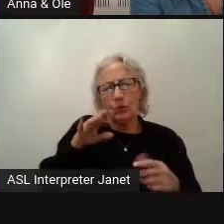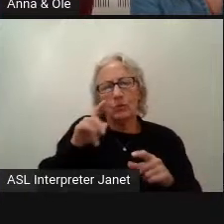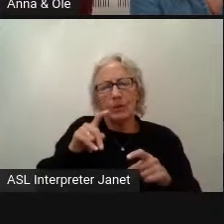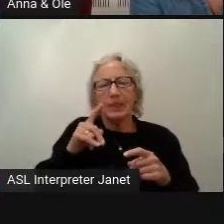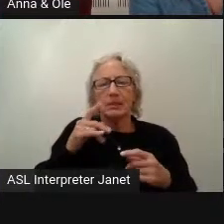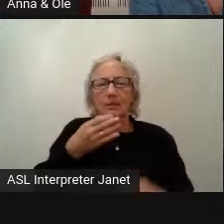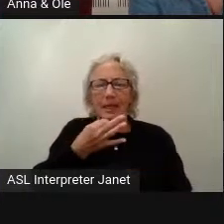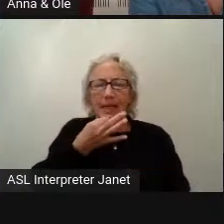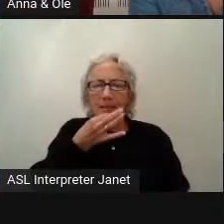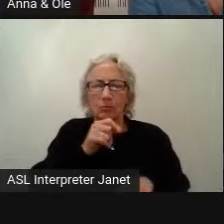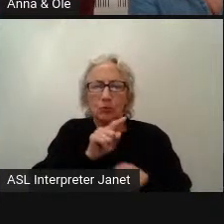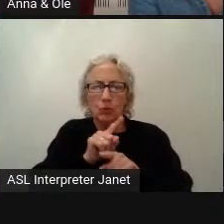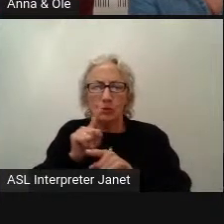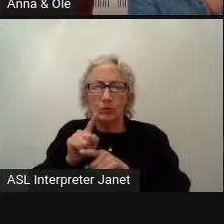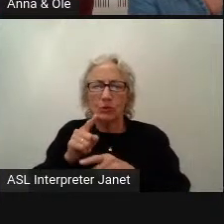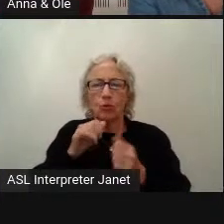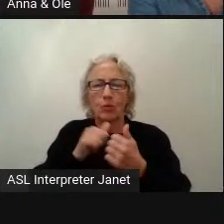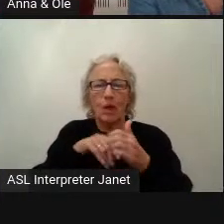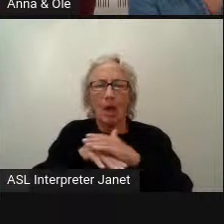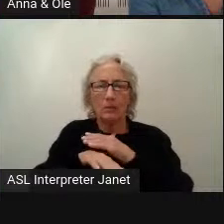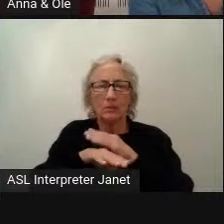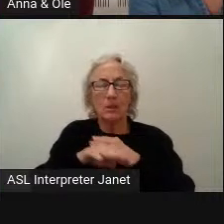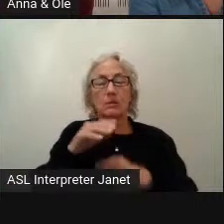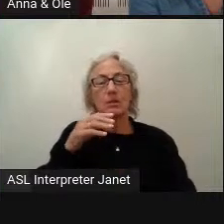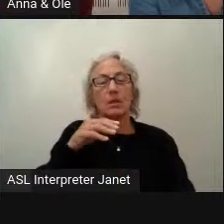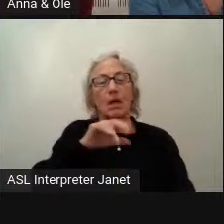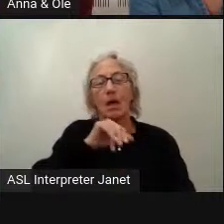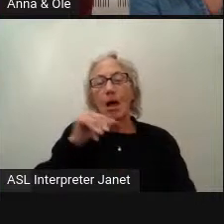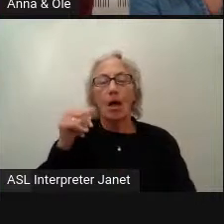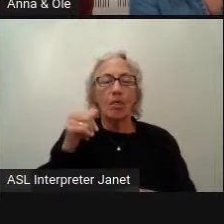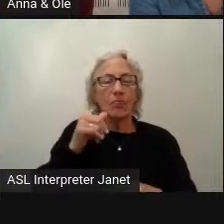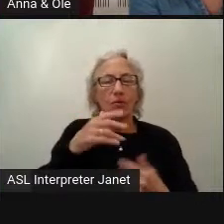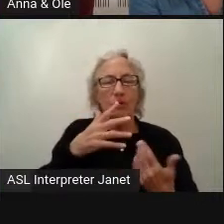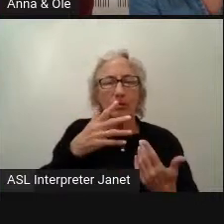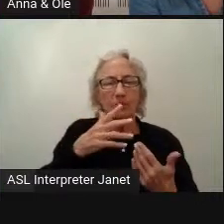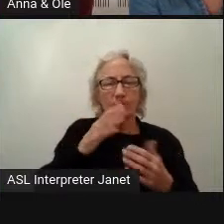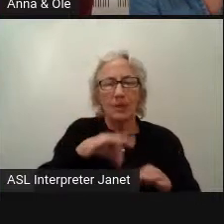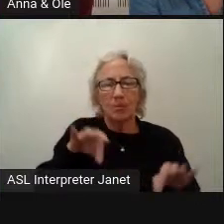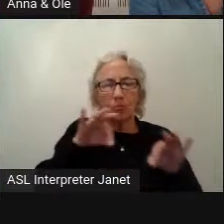you think the Bureau is, they are not that great. So that is a key point.